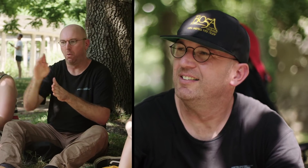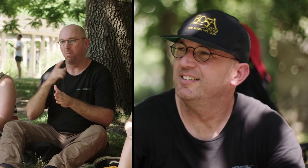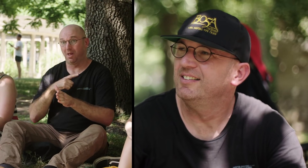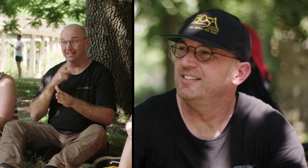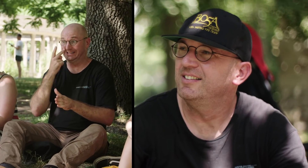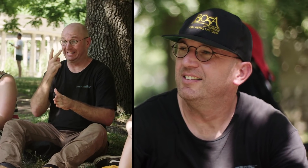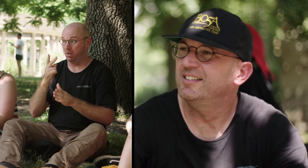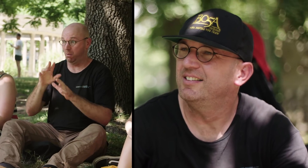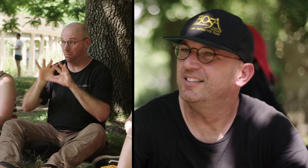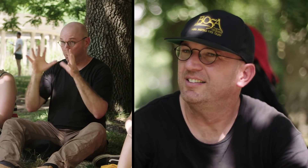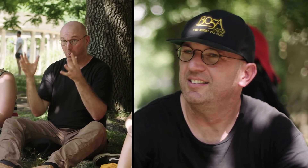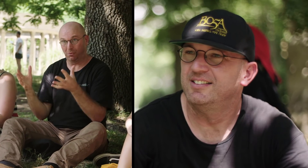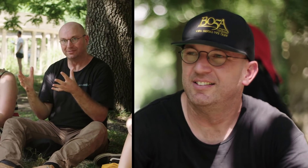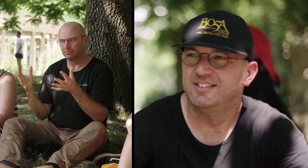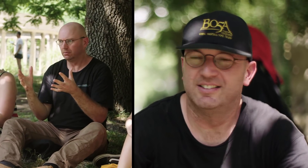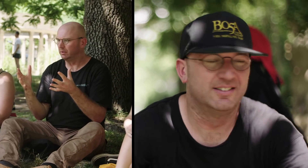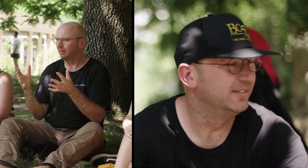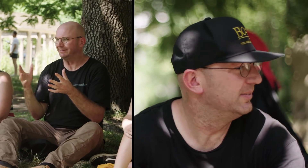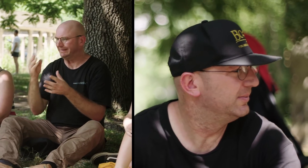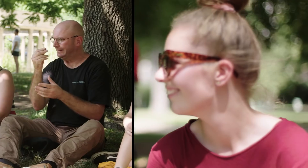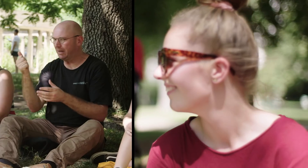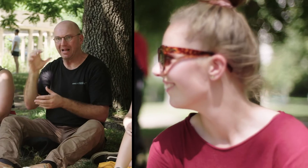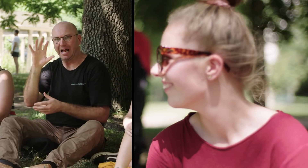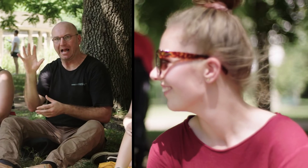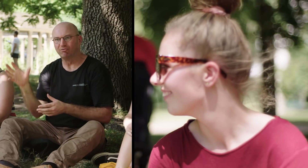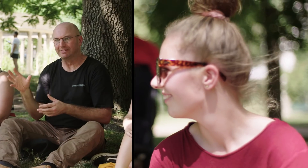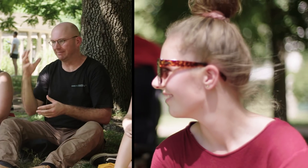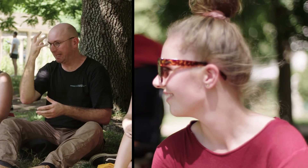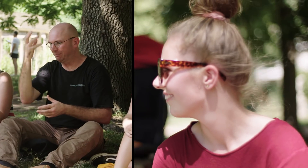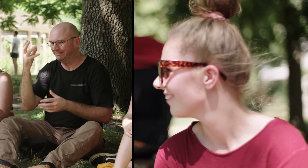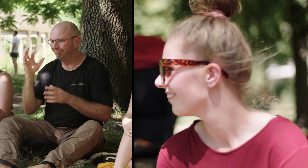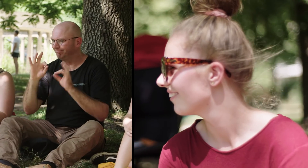I want it to continue in this way so that things go from strength to strength.